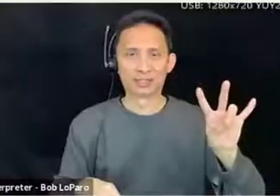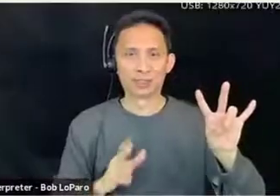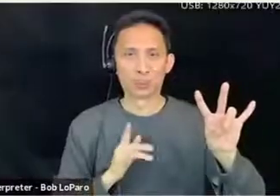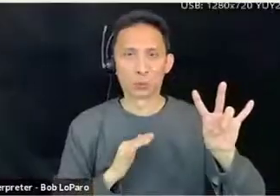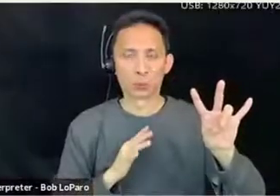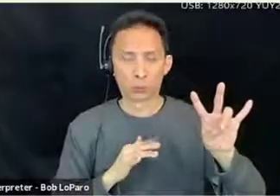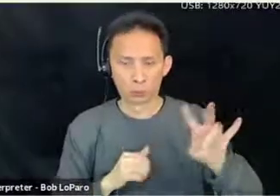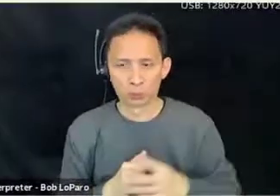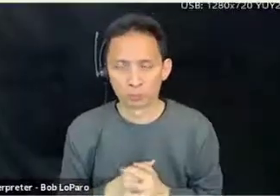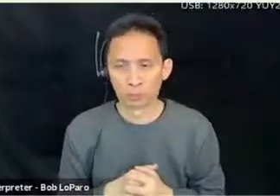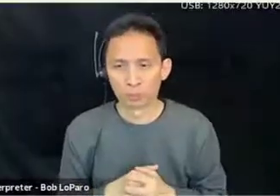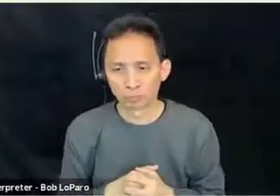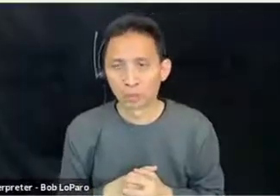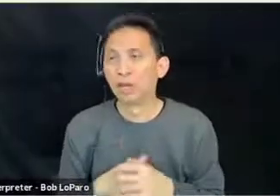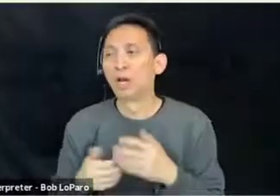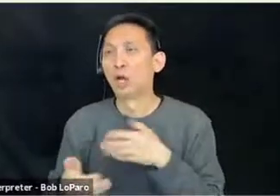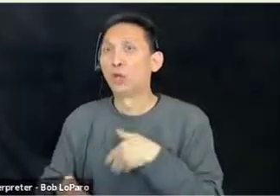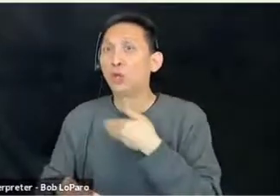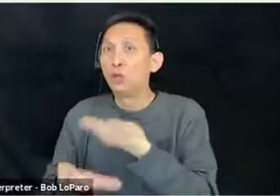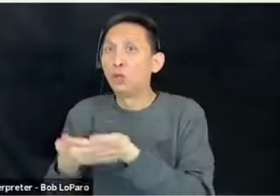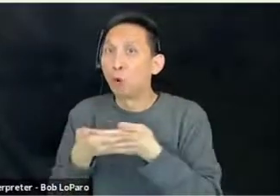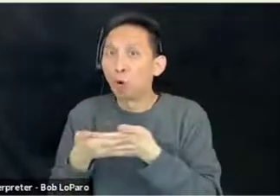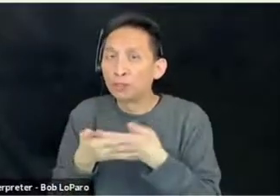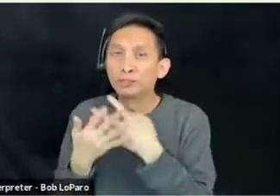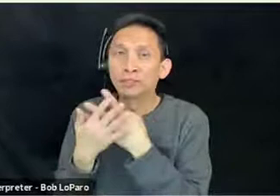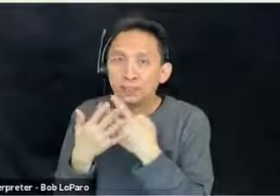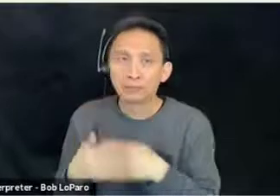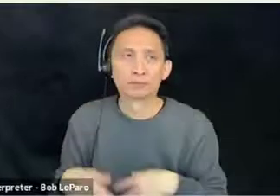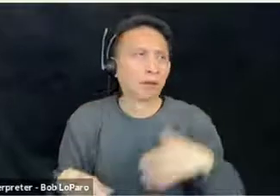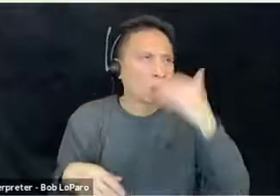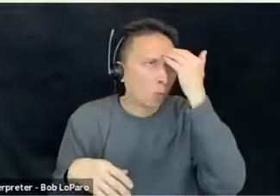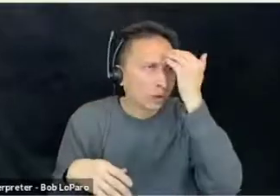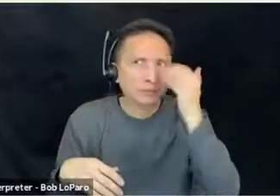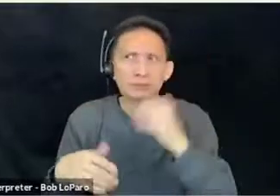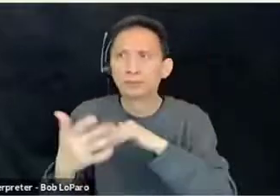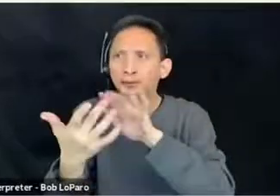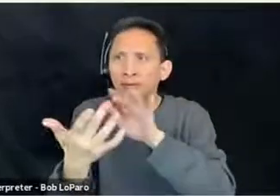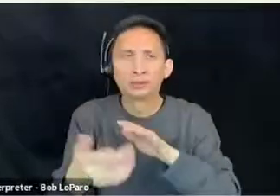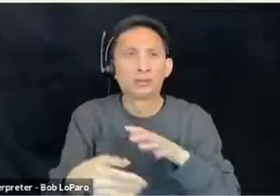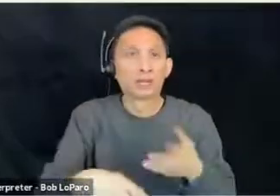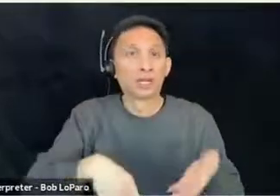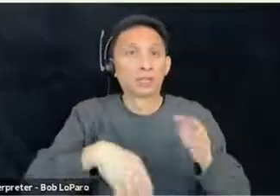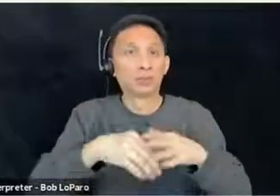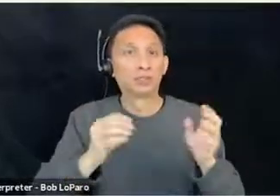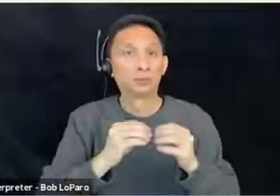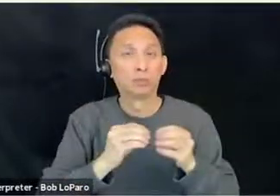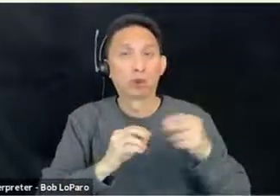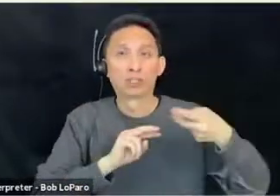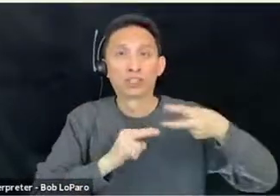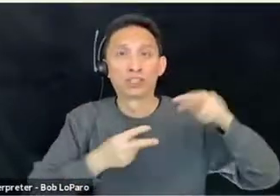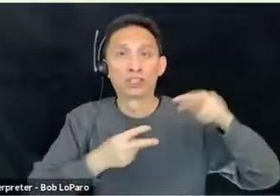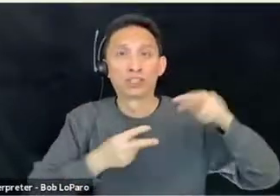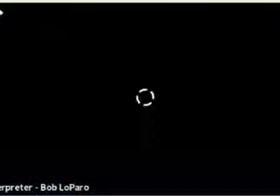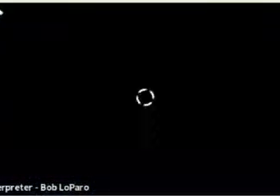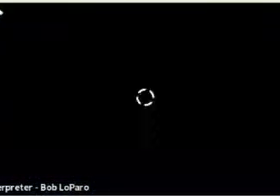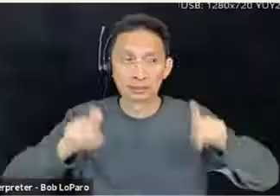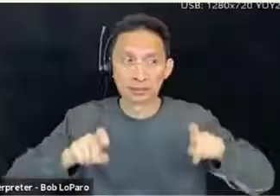Between newborn screening, awareness and outreach, and increased genetic testing, we don't know where we're gonna be in the next few years,